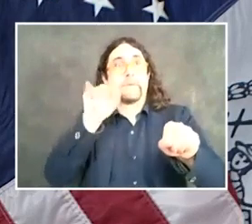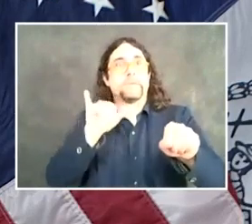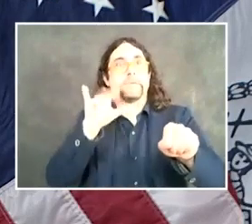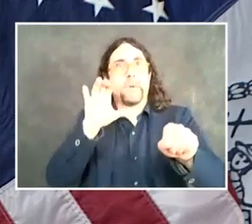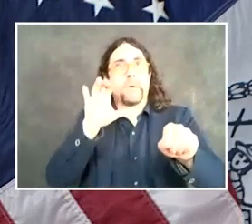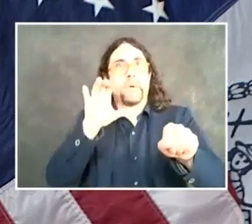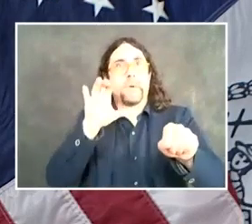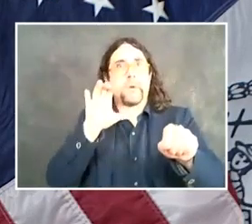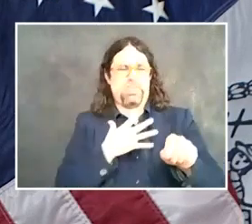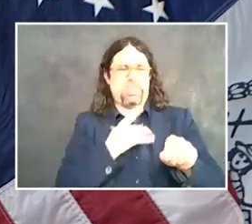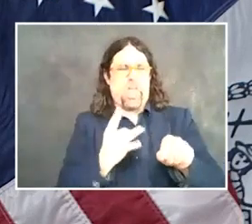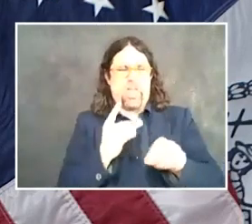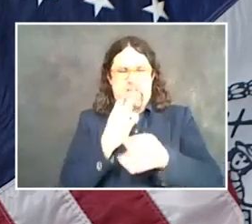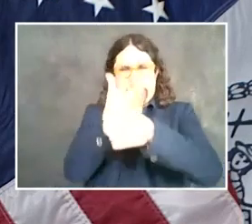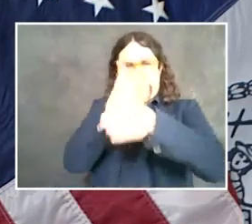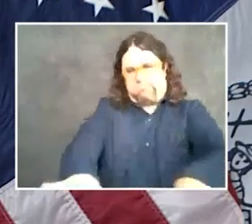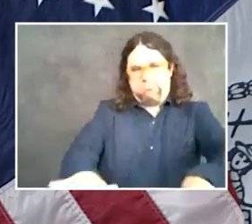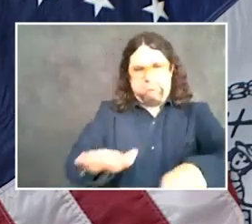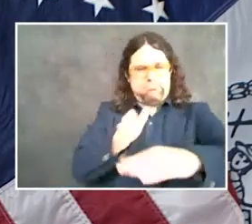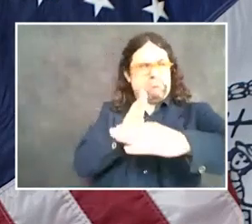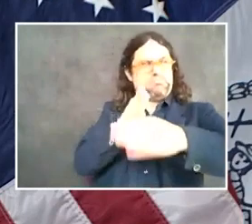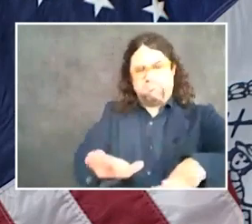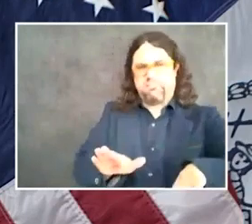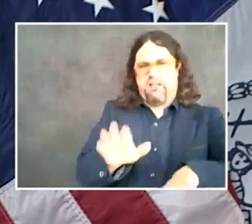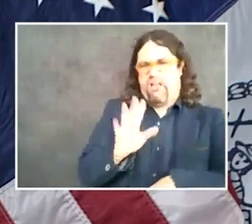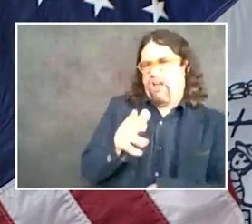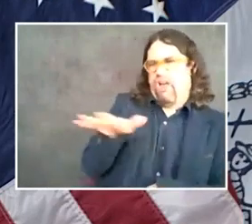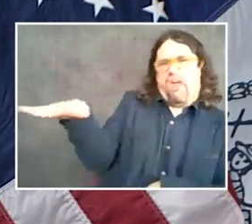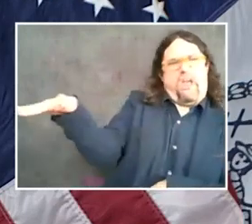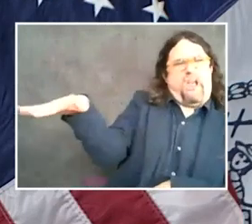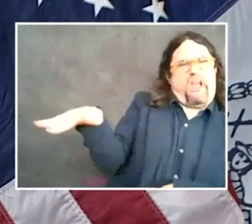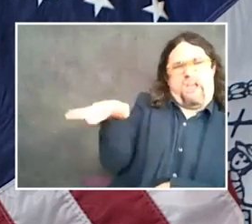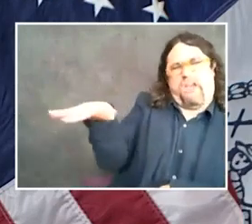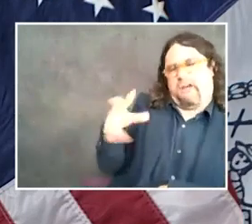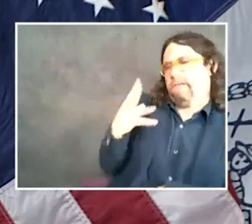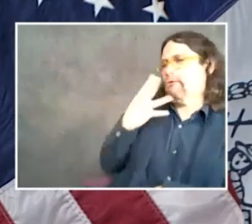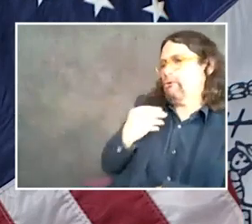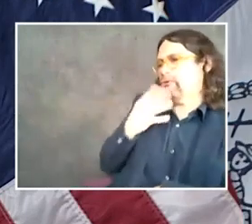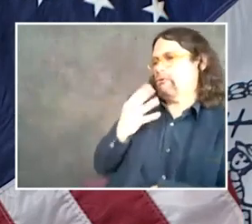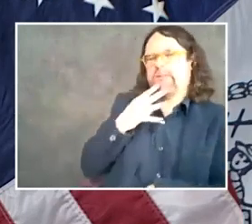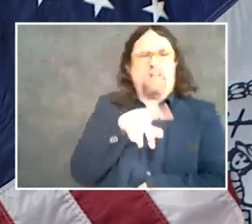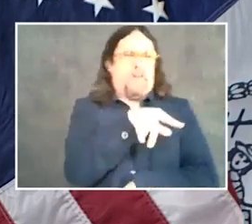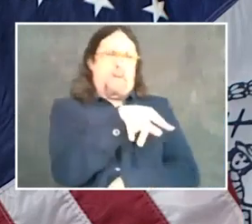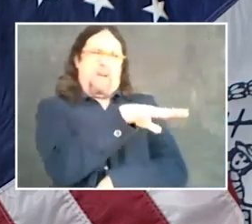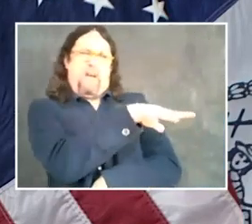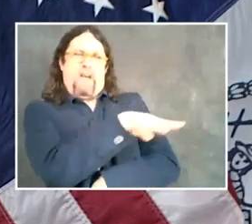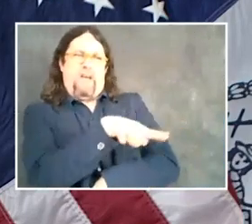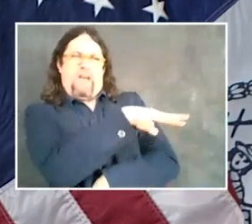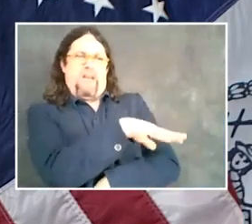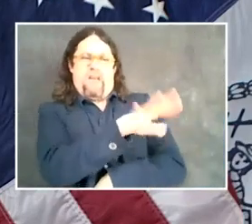COMMUNITY. I WANT TO THANK THE LEADERSHIP WHO HAVE CONSISTENTLY SAID